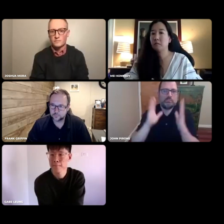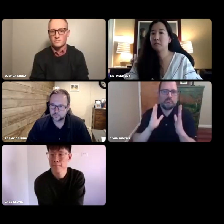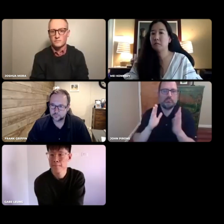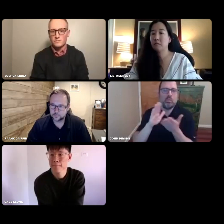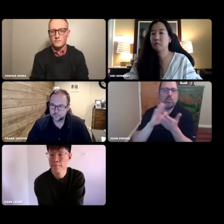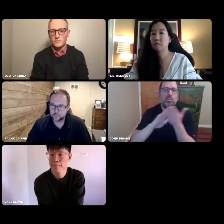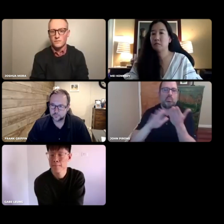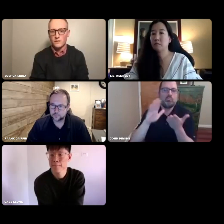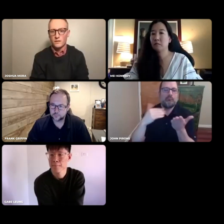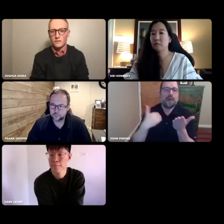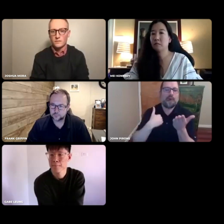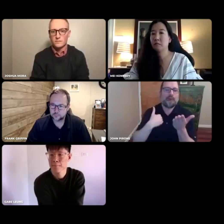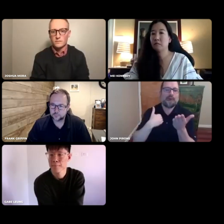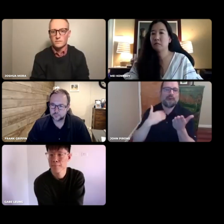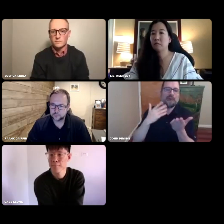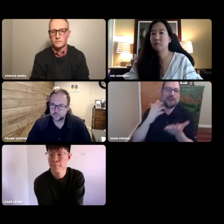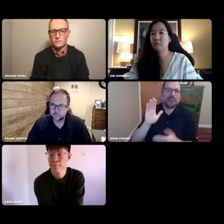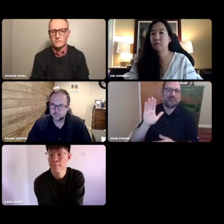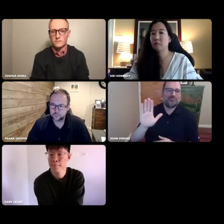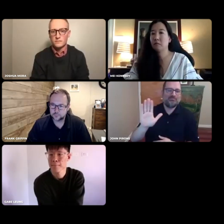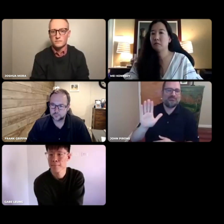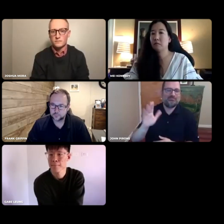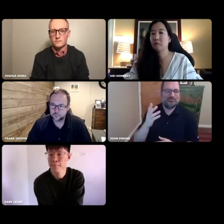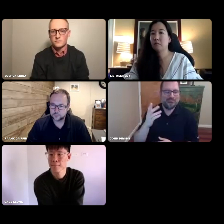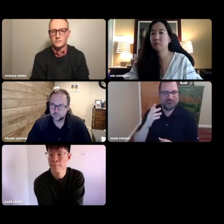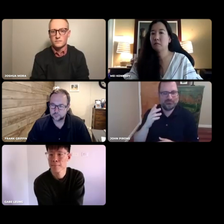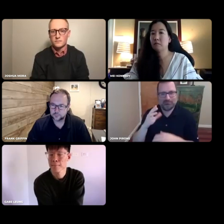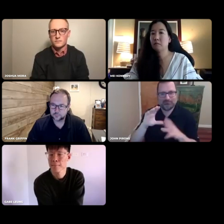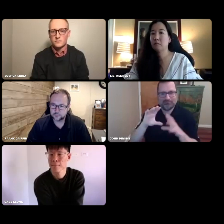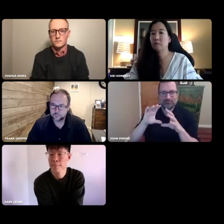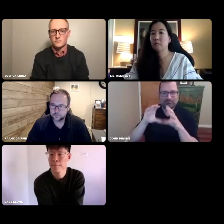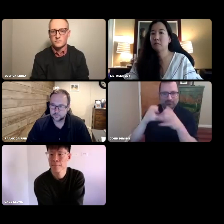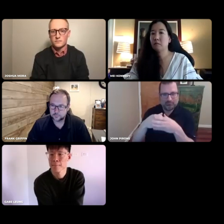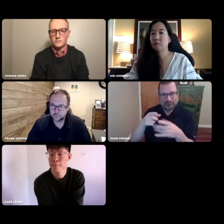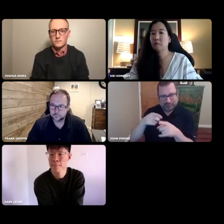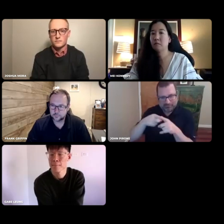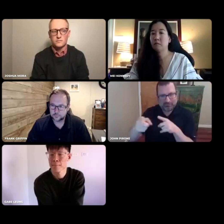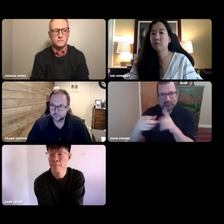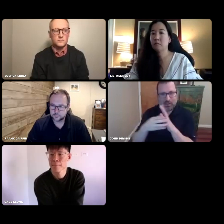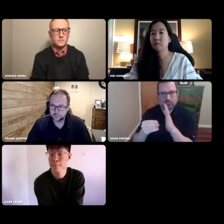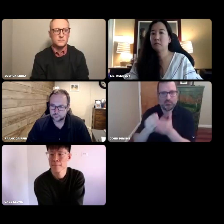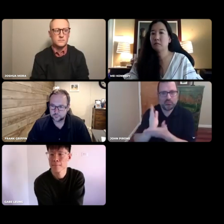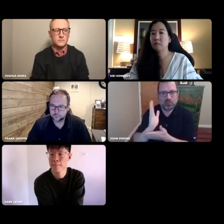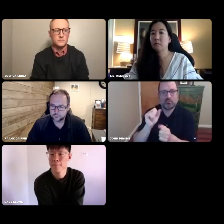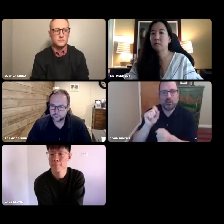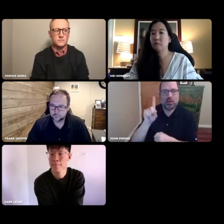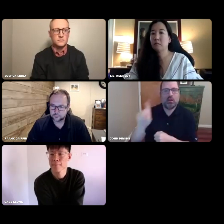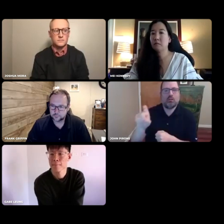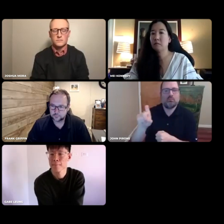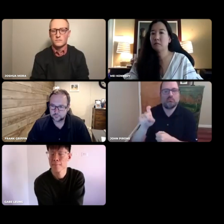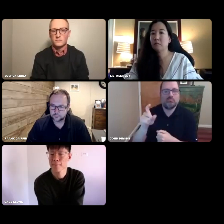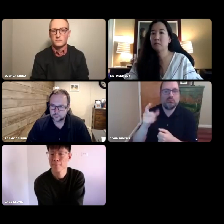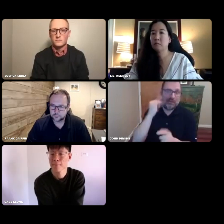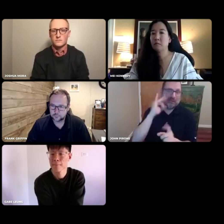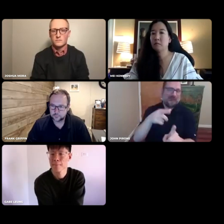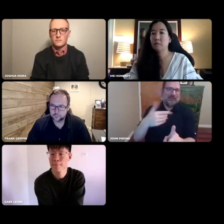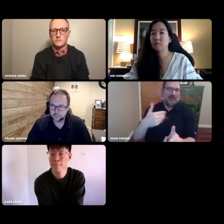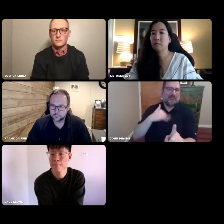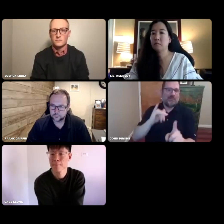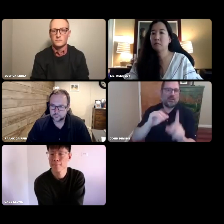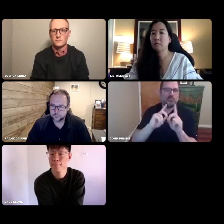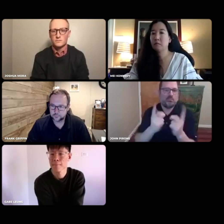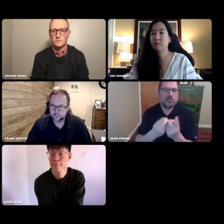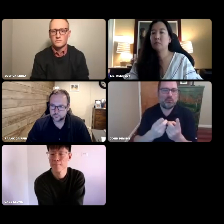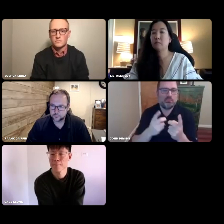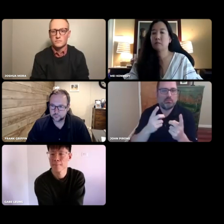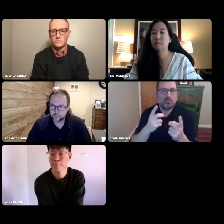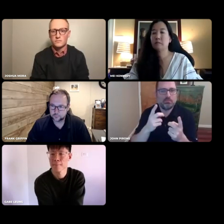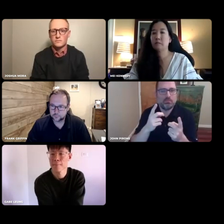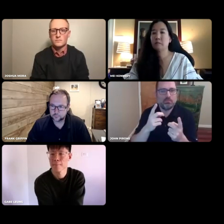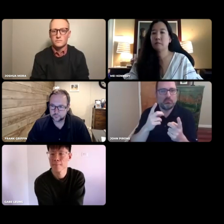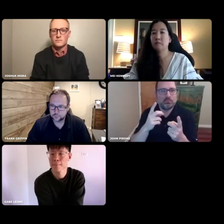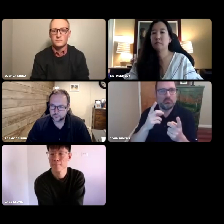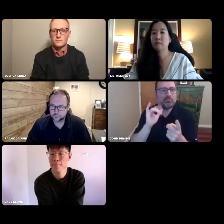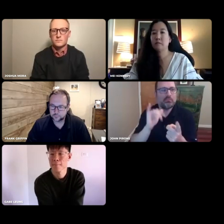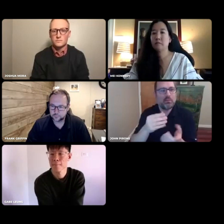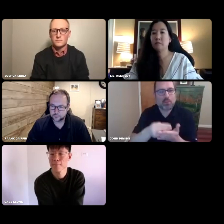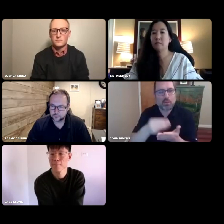Colleges have a specific group with a copyright.